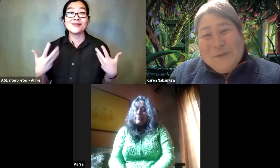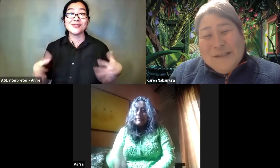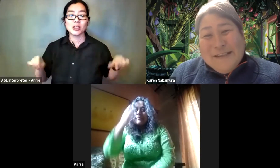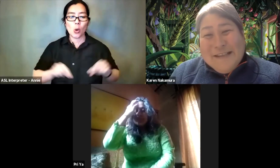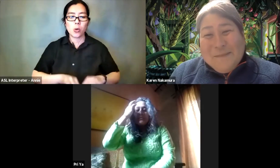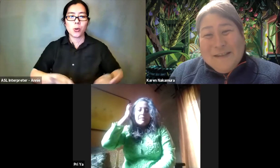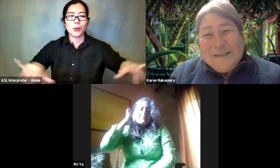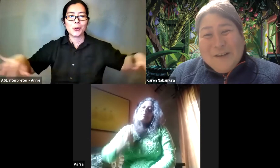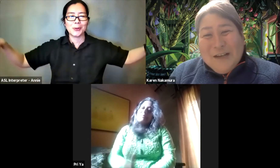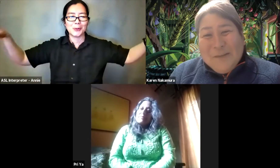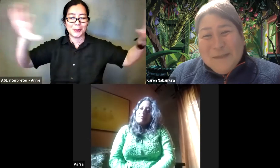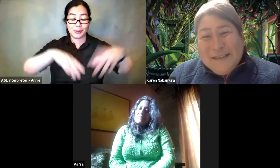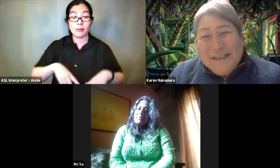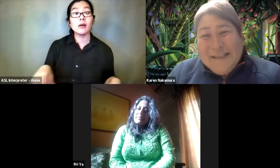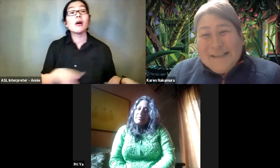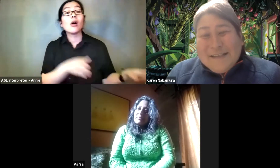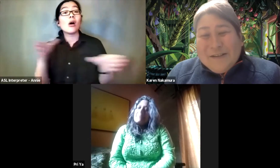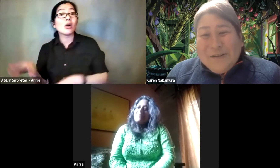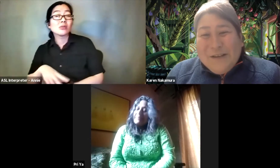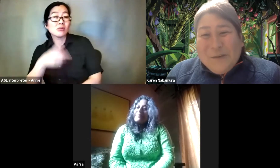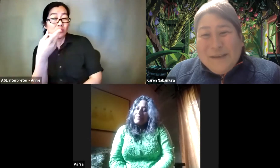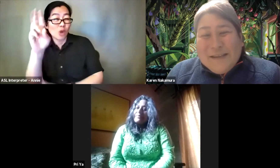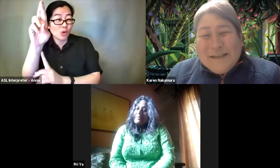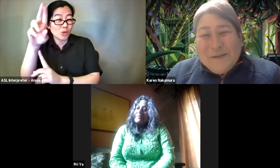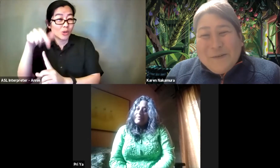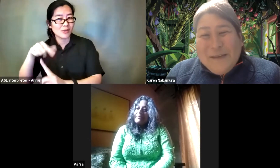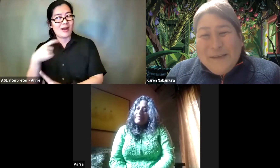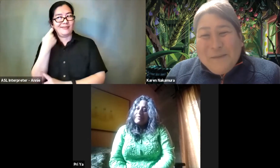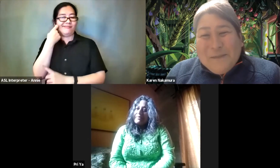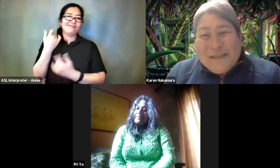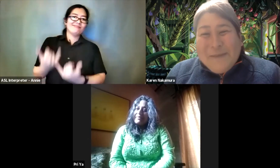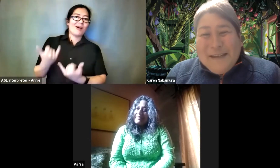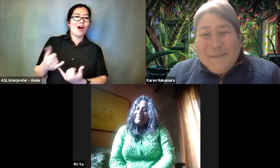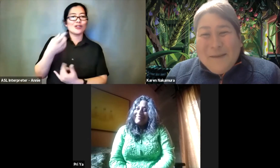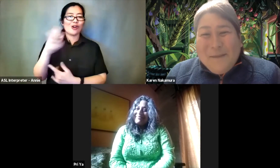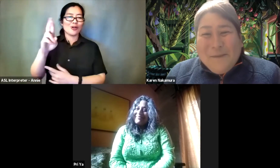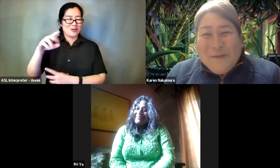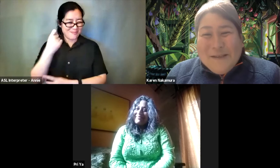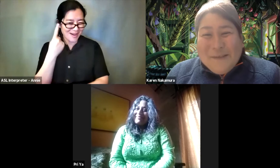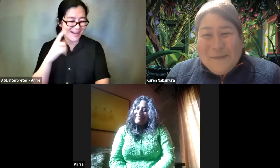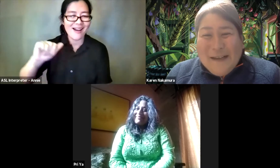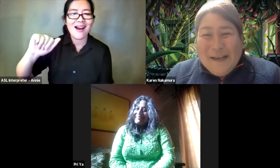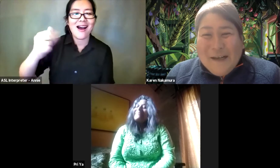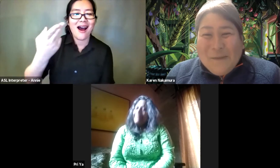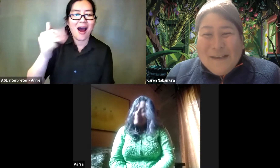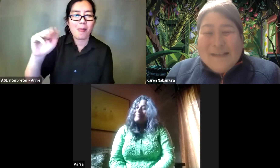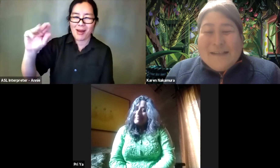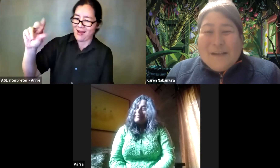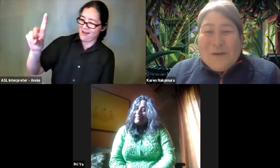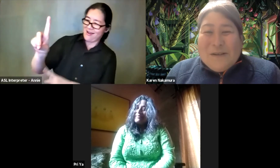modernity, but he's Dr. Ahmad you know we we suspect he might be Muslim So could you